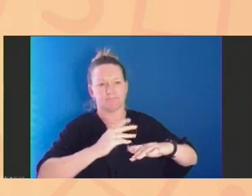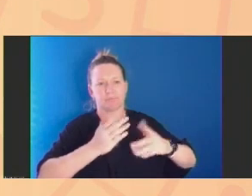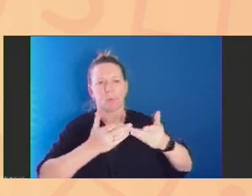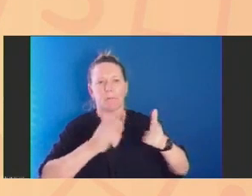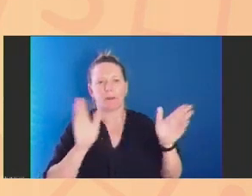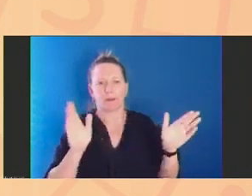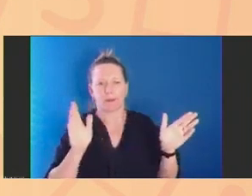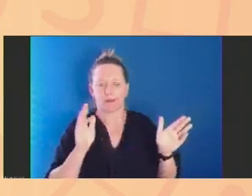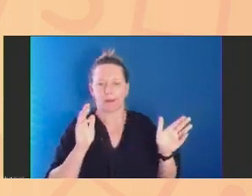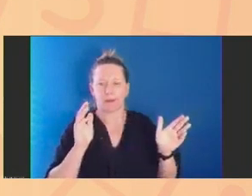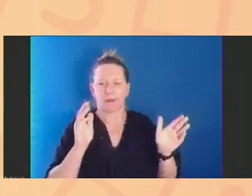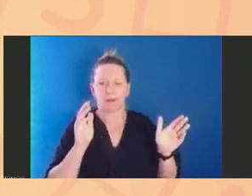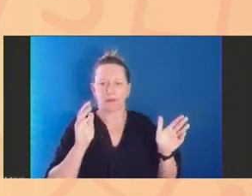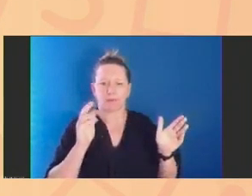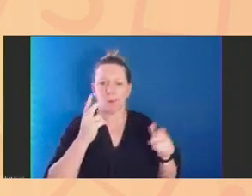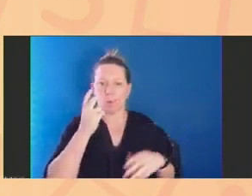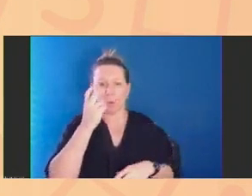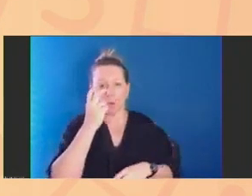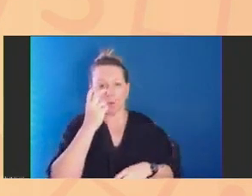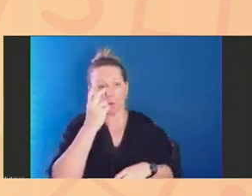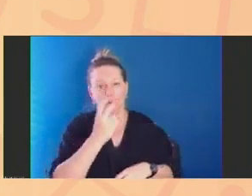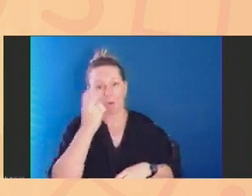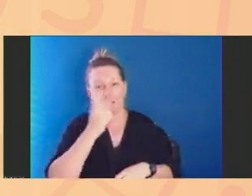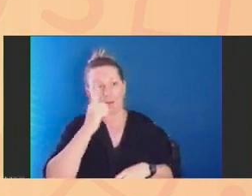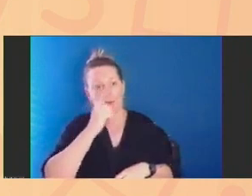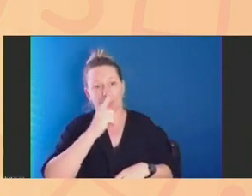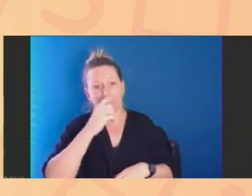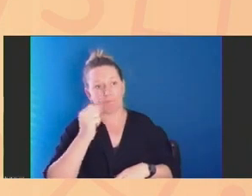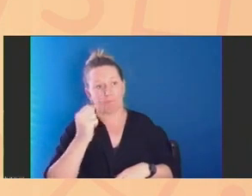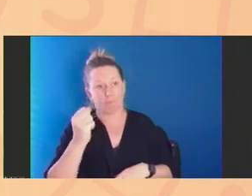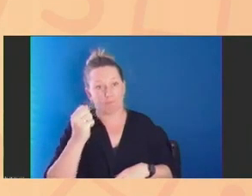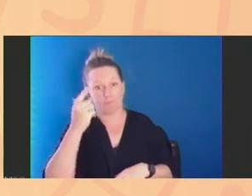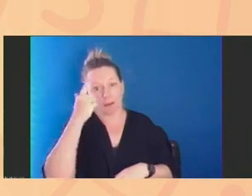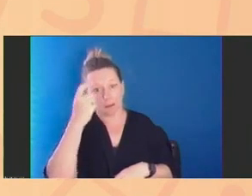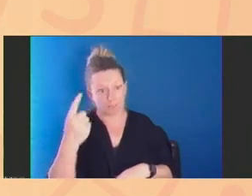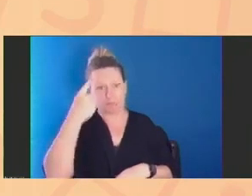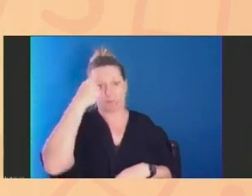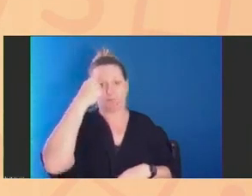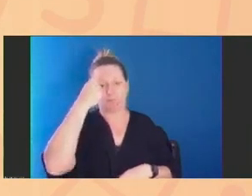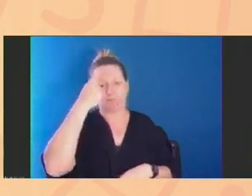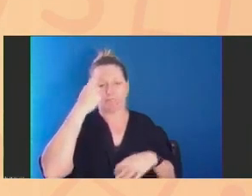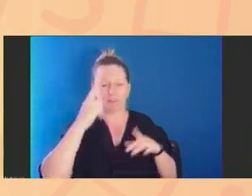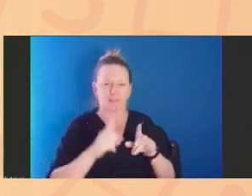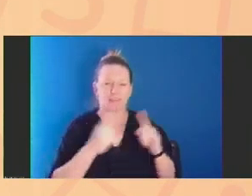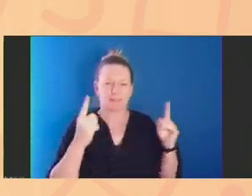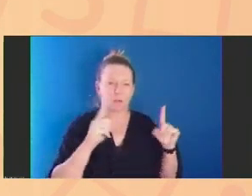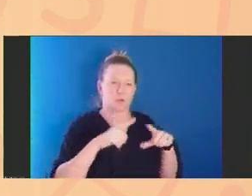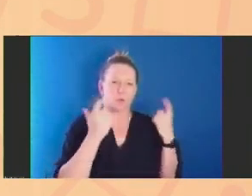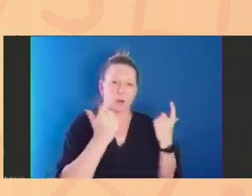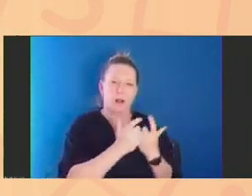when you're in like classroom they can see that as a learning space.